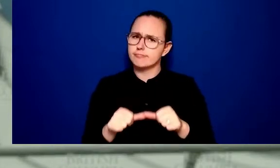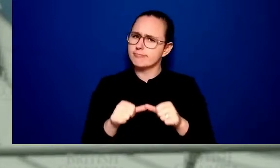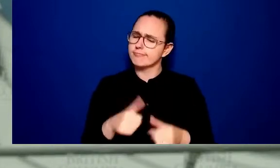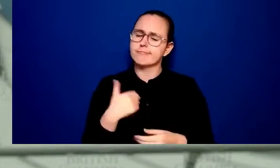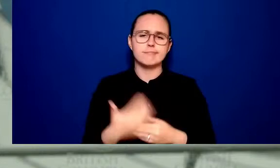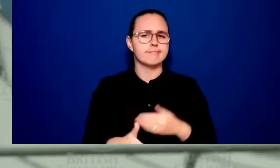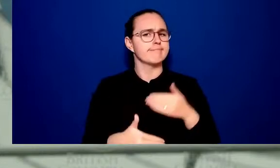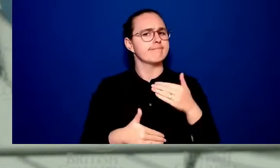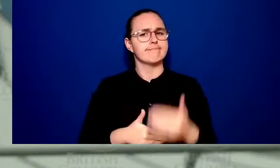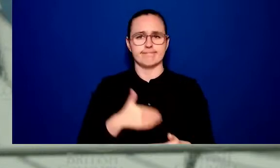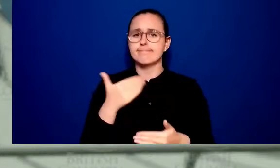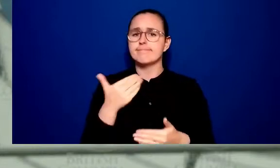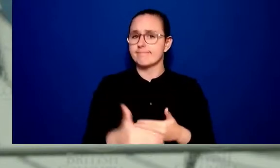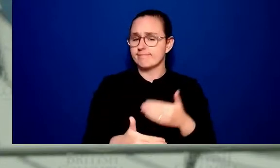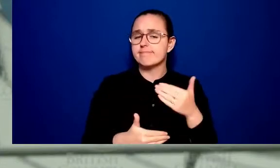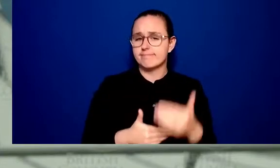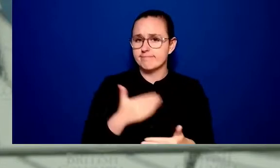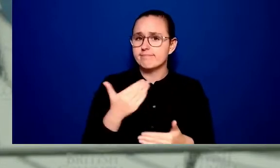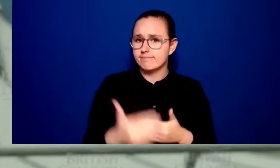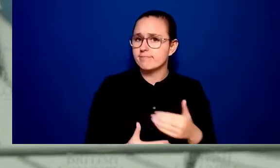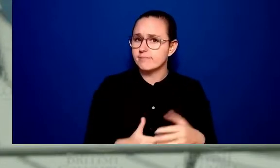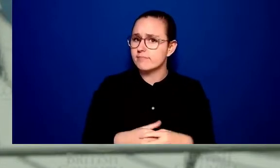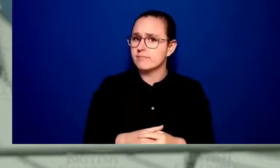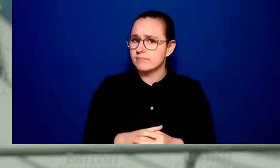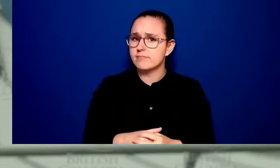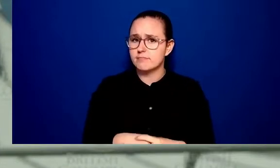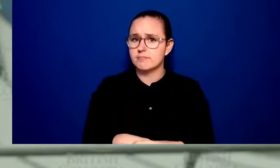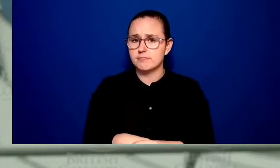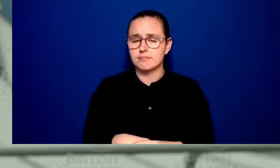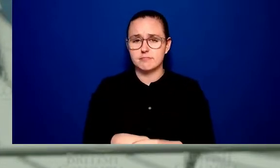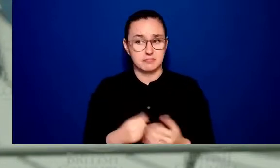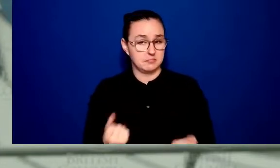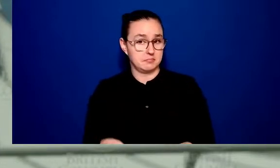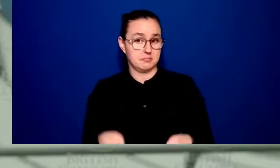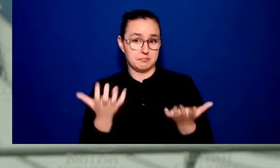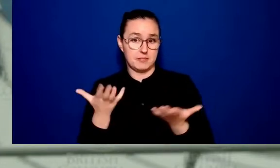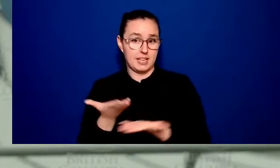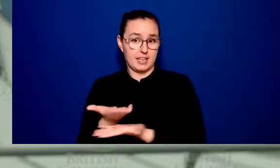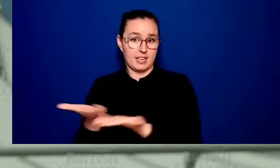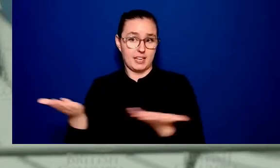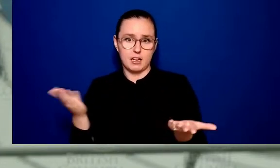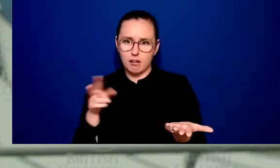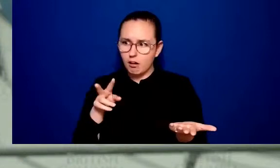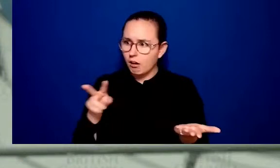continue to change. And as many people may have heard, the U.